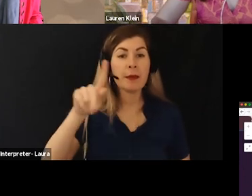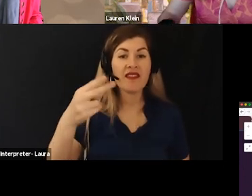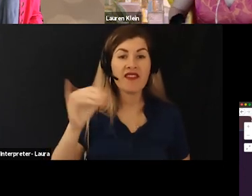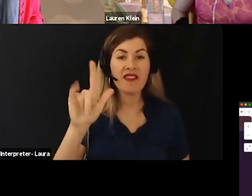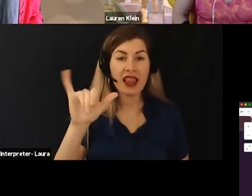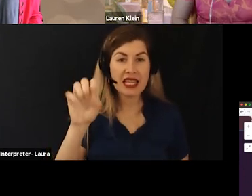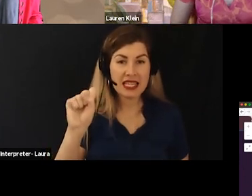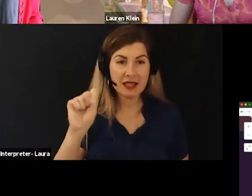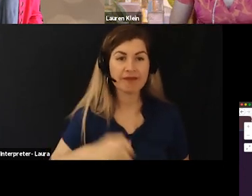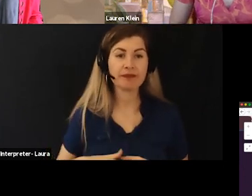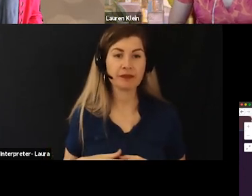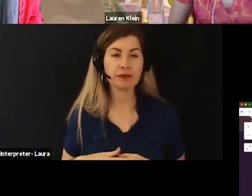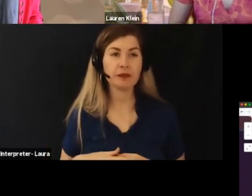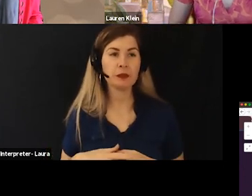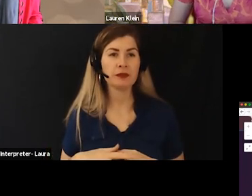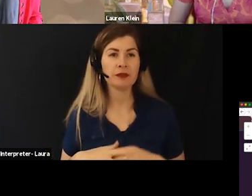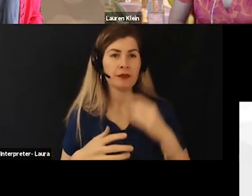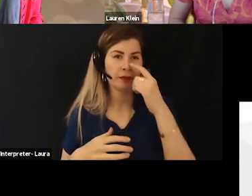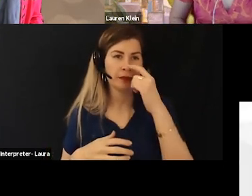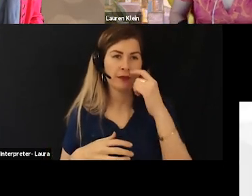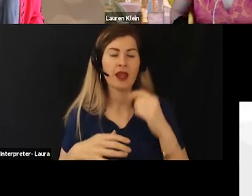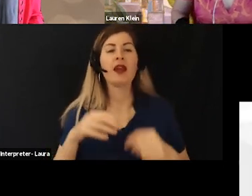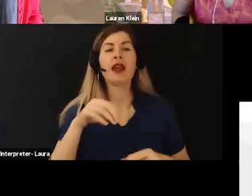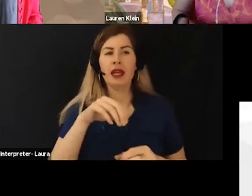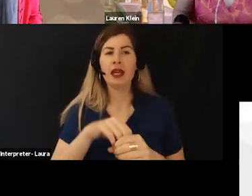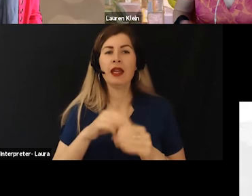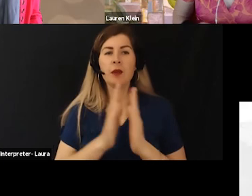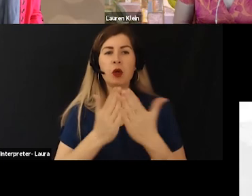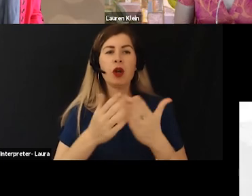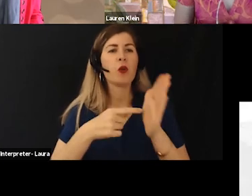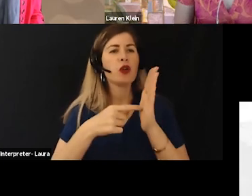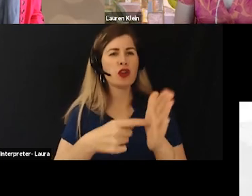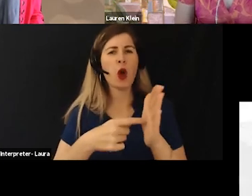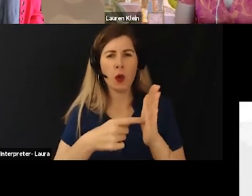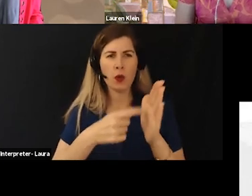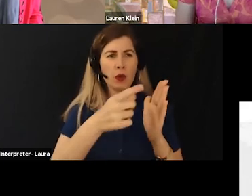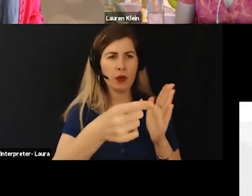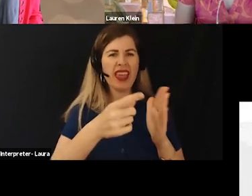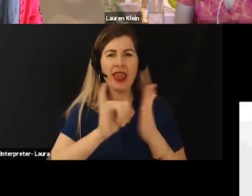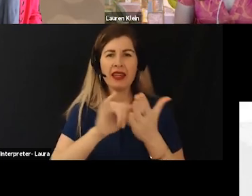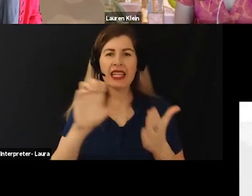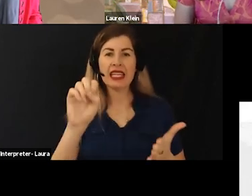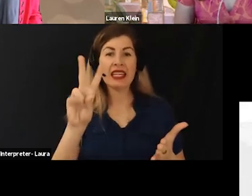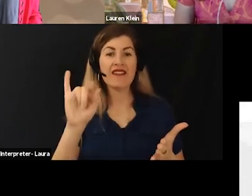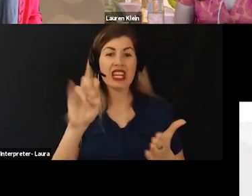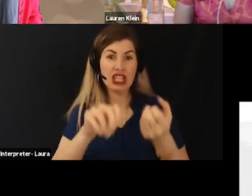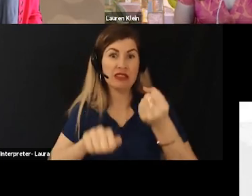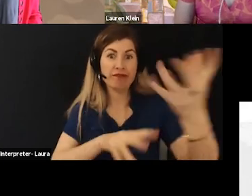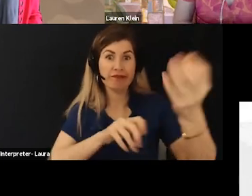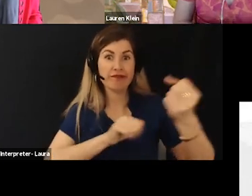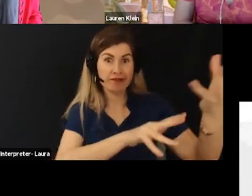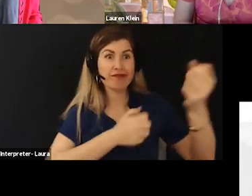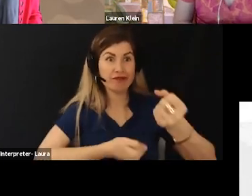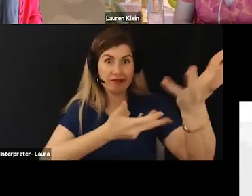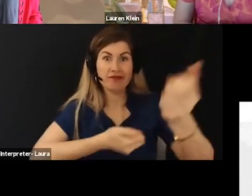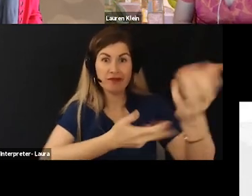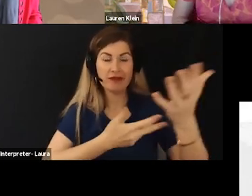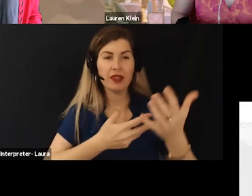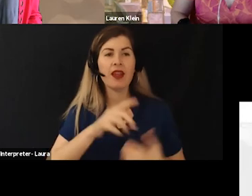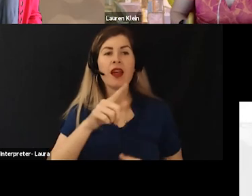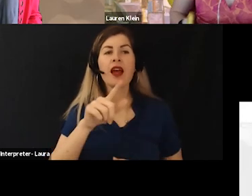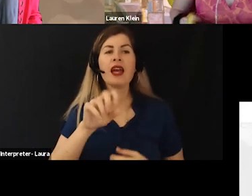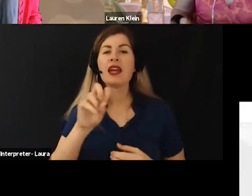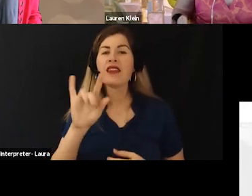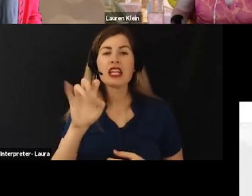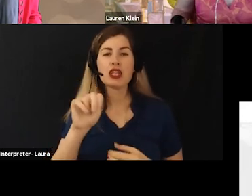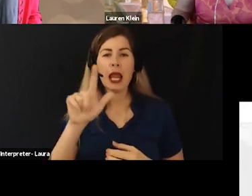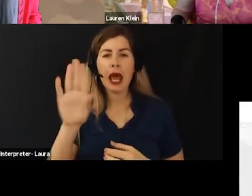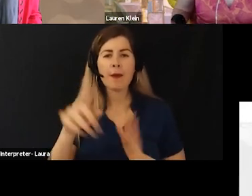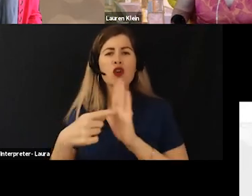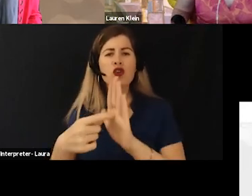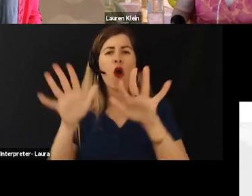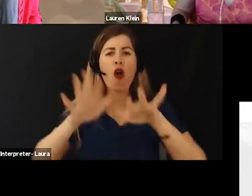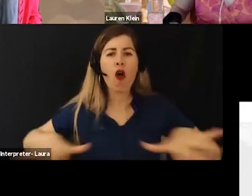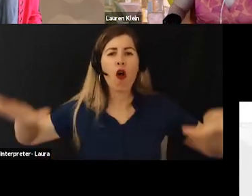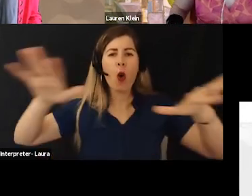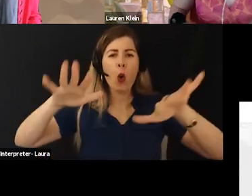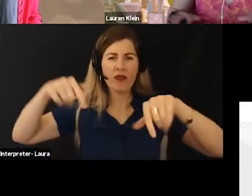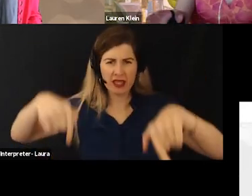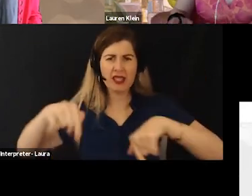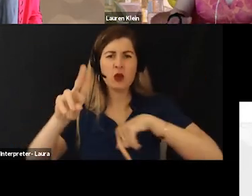And in the book we contrast the AMP map with the work of the eviction lab, which is based at Princeton, the eviction labs goal is present national picture of the addiction crisis and I should say at the outset.